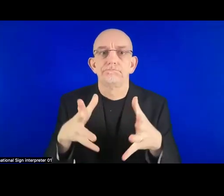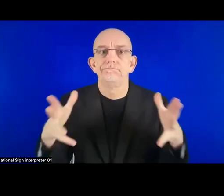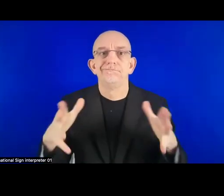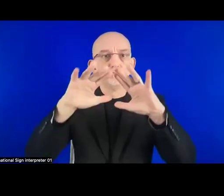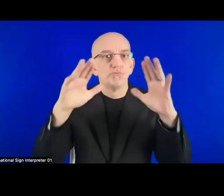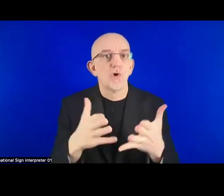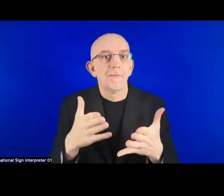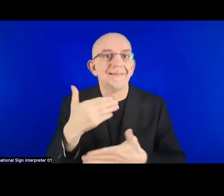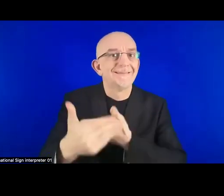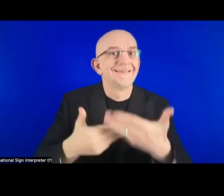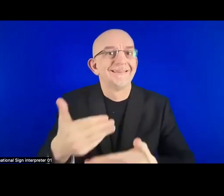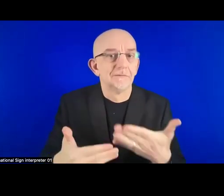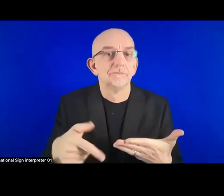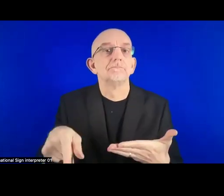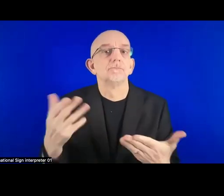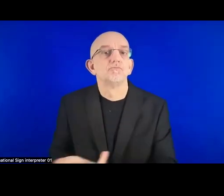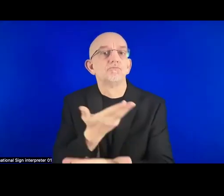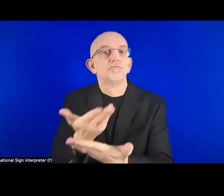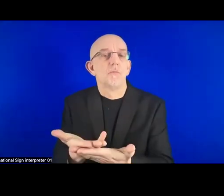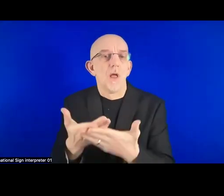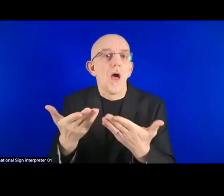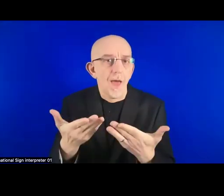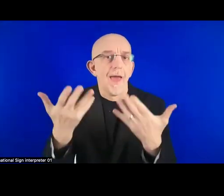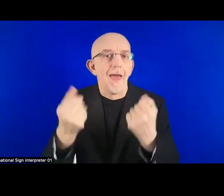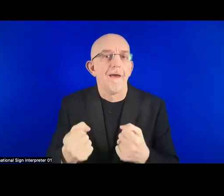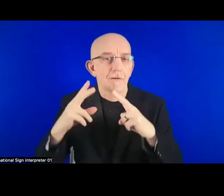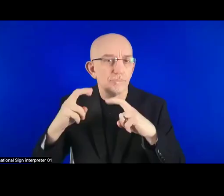it must take an approach that is based on the UN Convention on the Rights of Persons